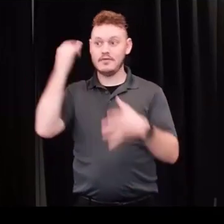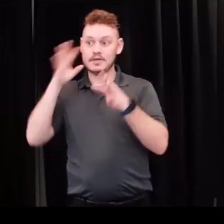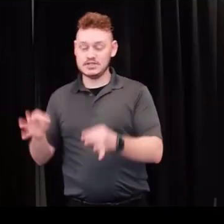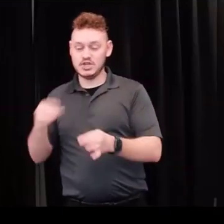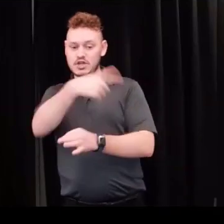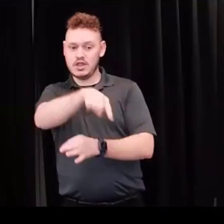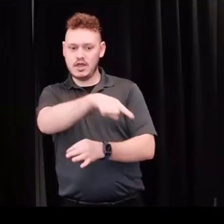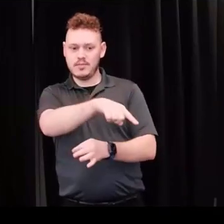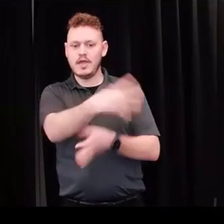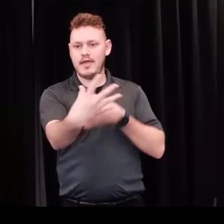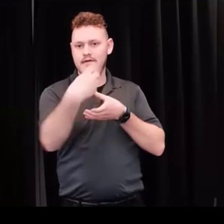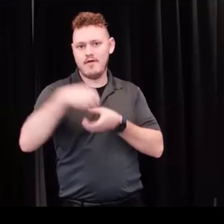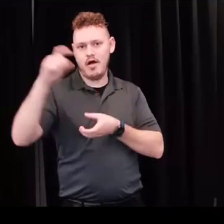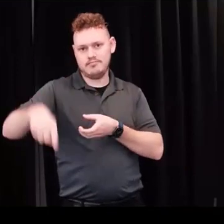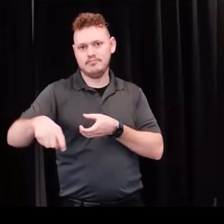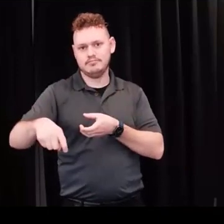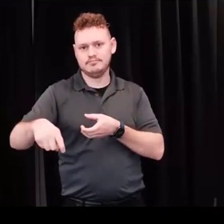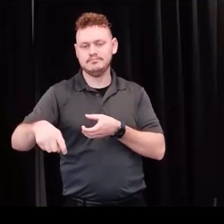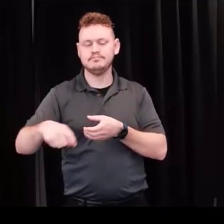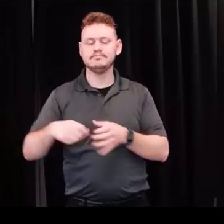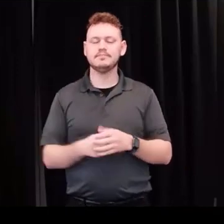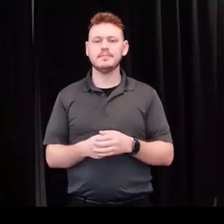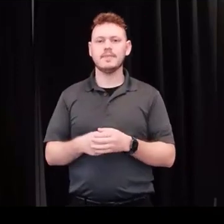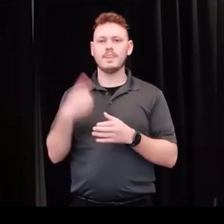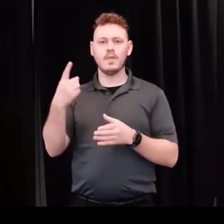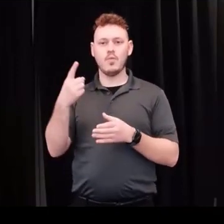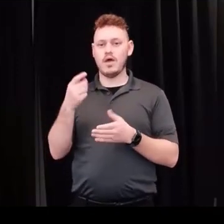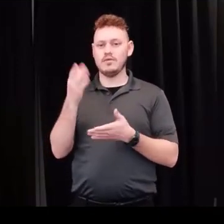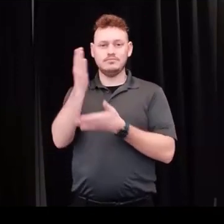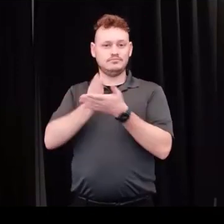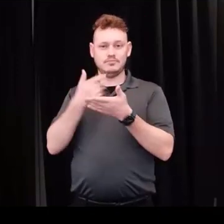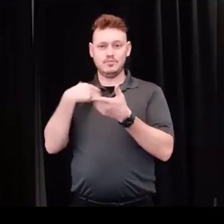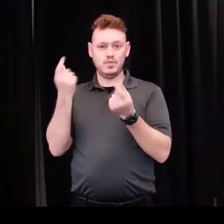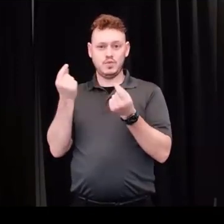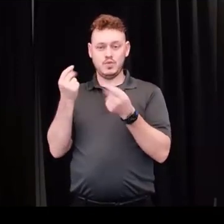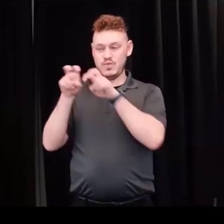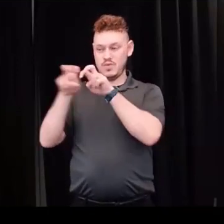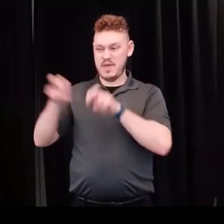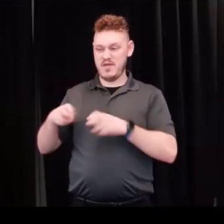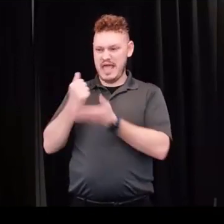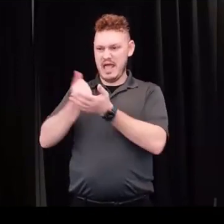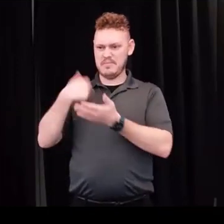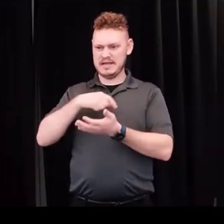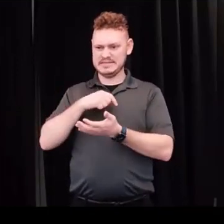And so one of the charges of the stakeholder panel is to help us evaluate our personas,